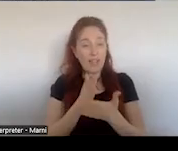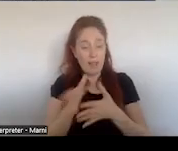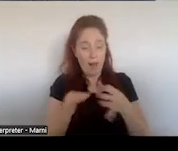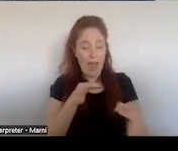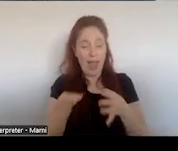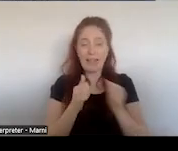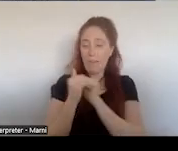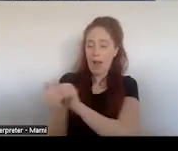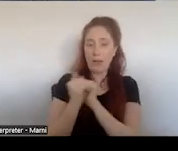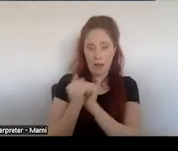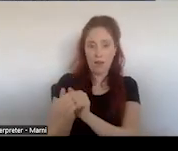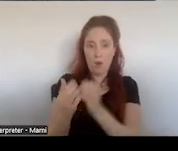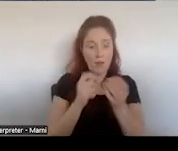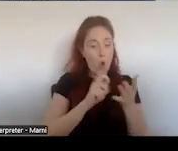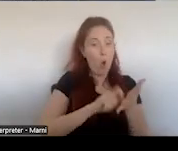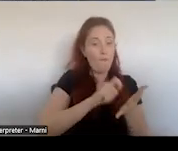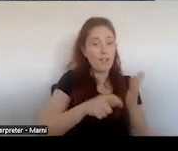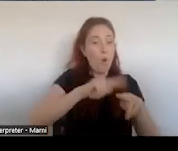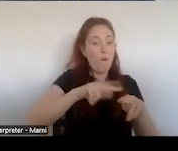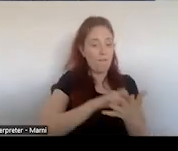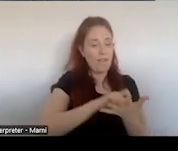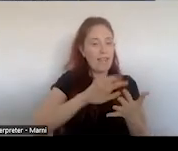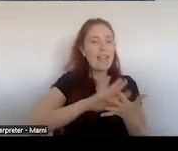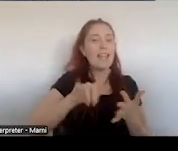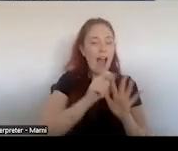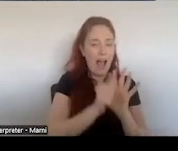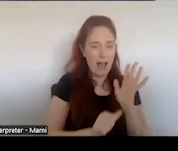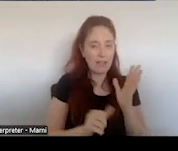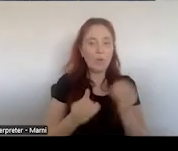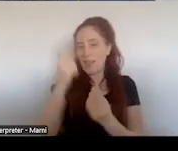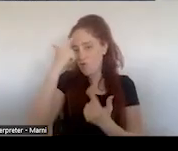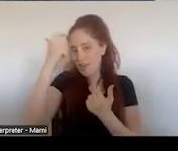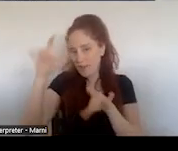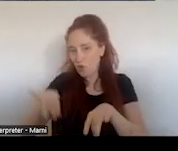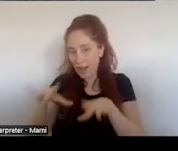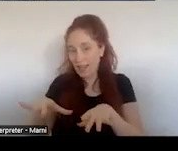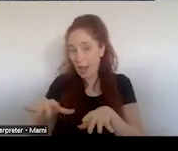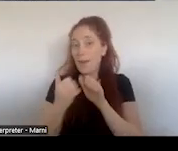Office For The Arts and Creative Australia in close consultation with Screen Australia.